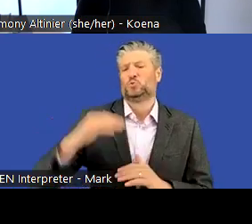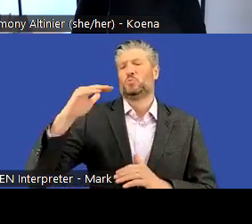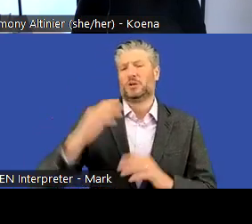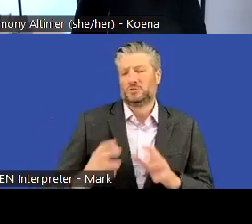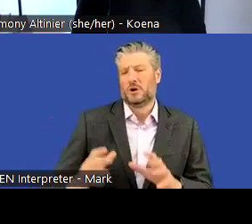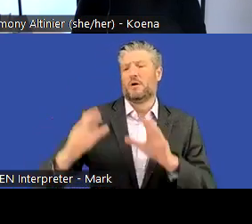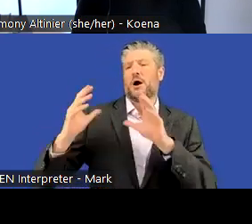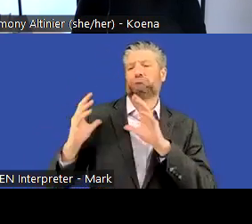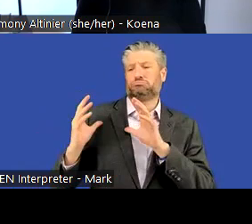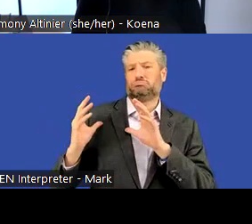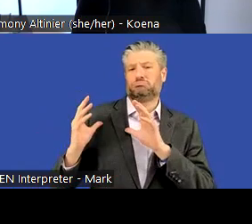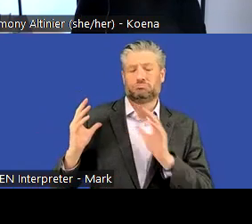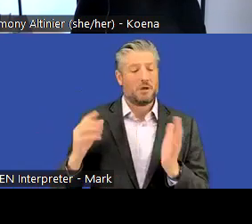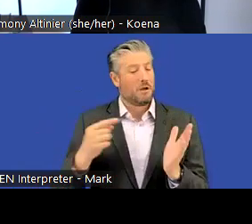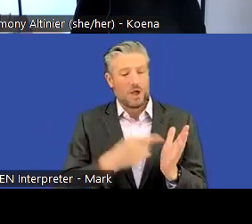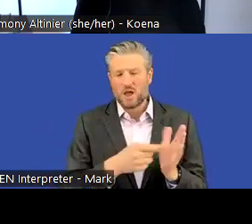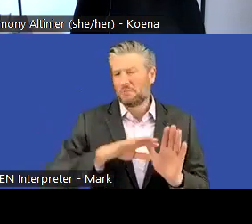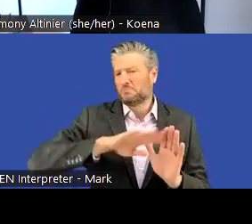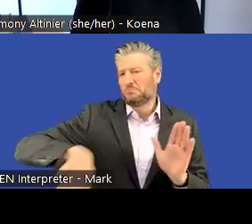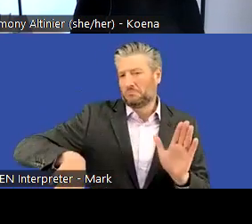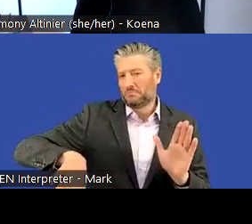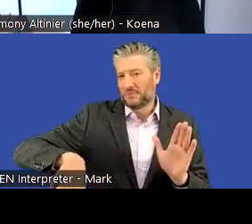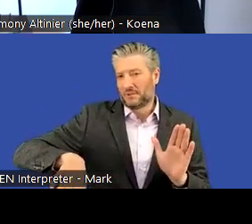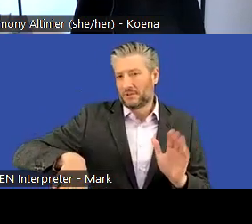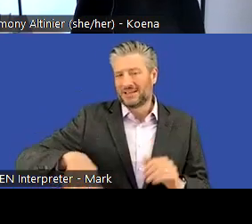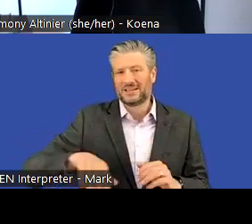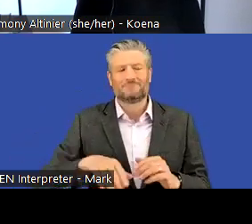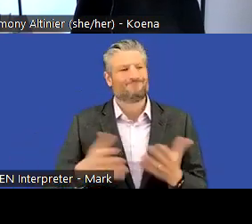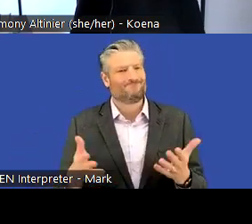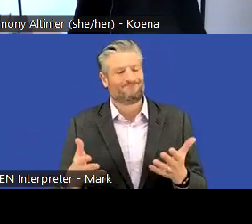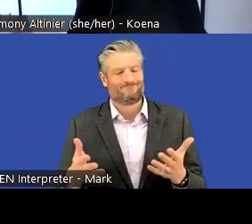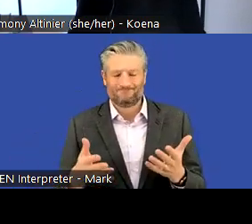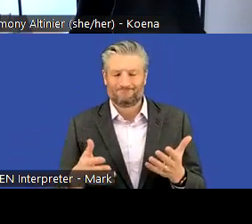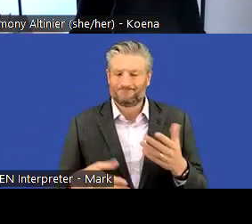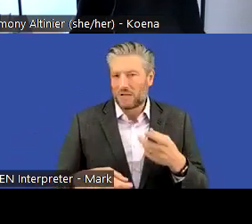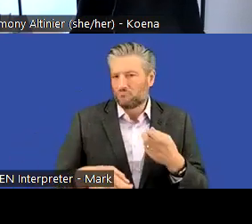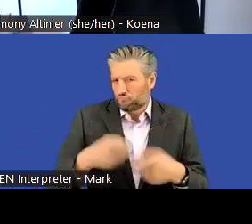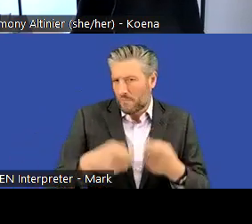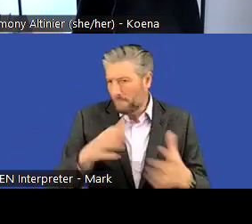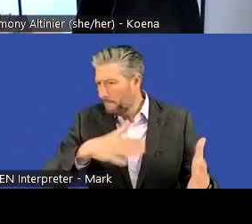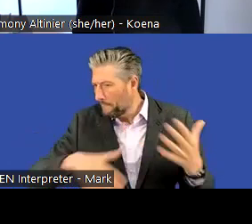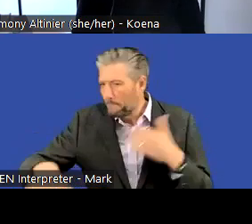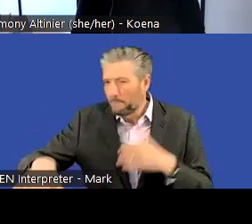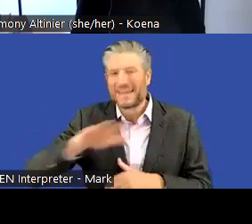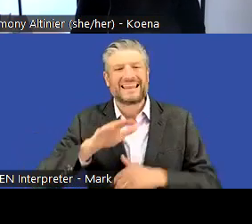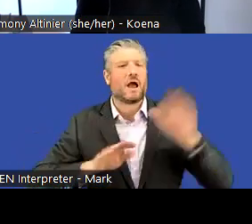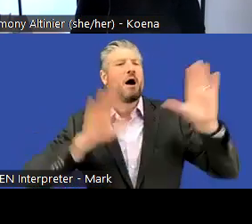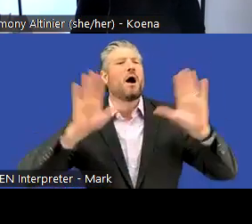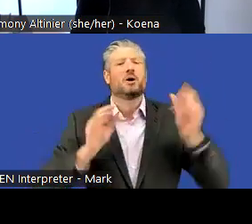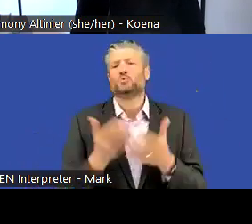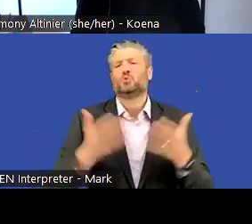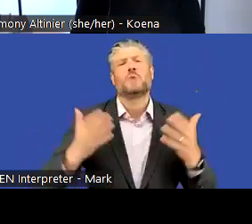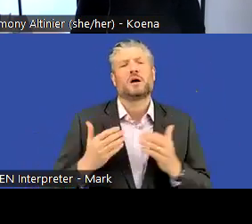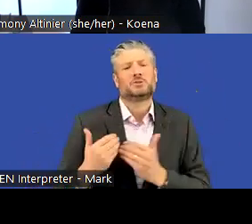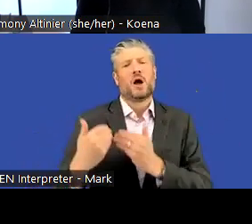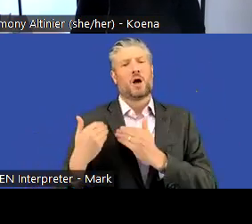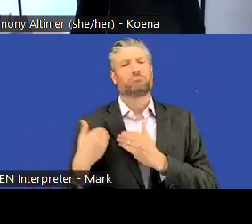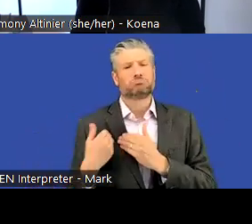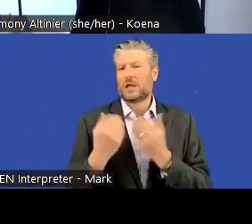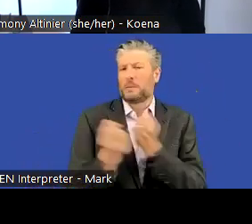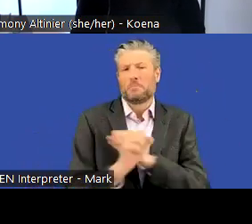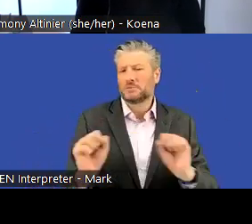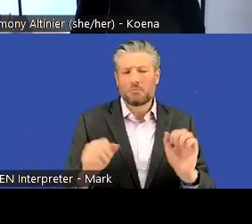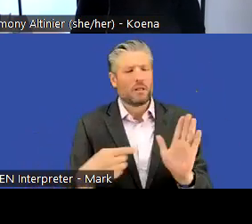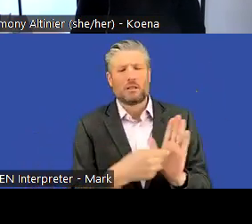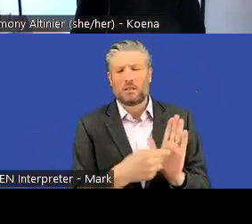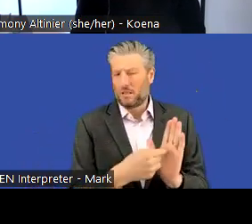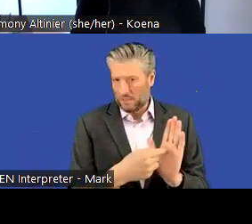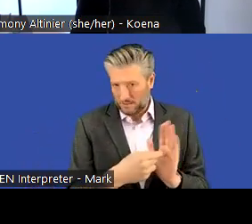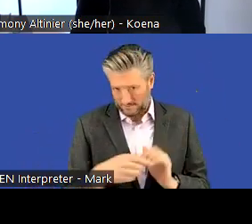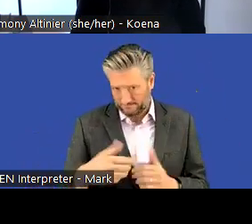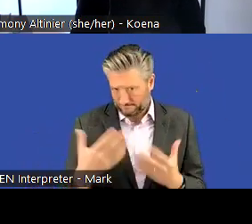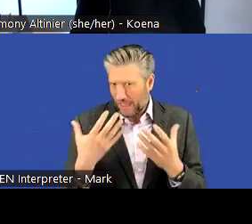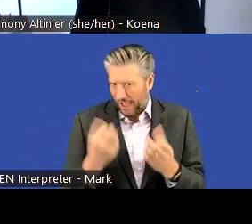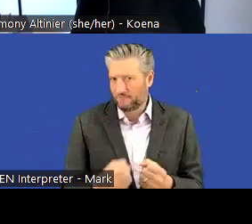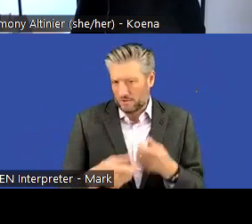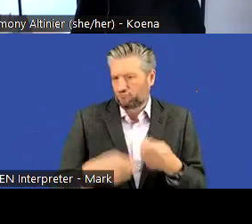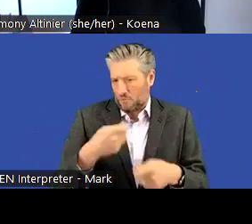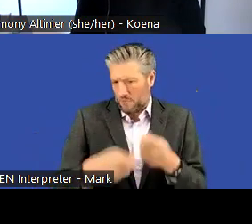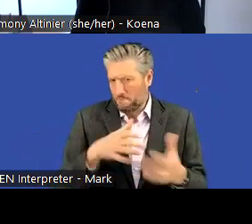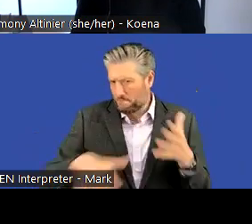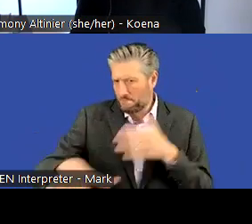What was good with the Web Accessibility Directive was the subject was back on the agenda.